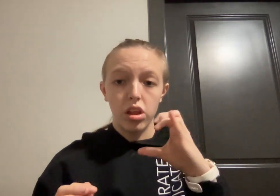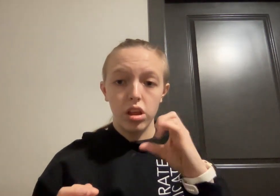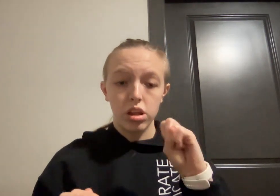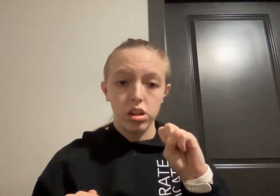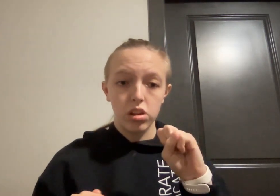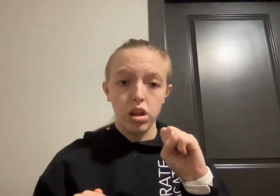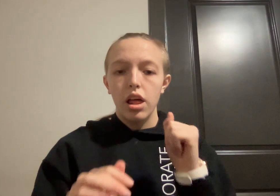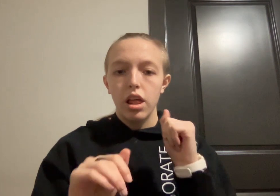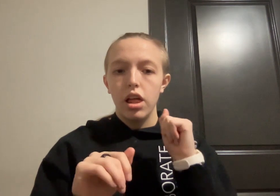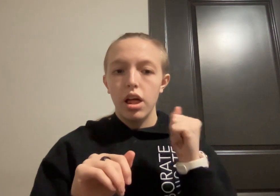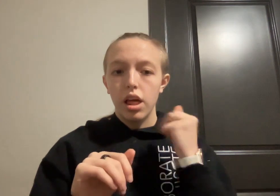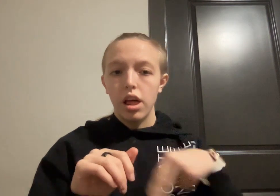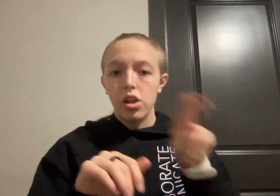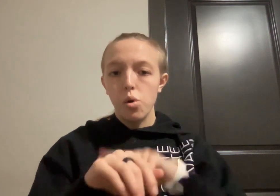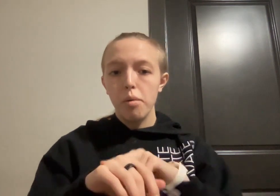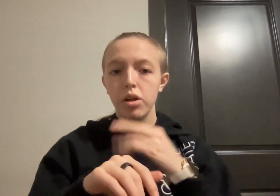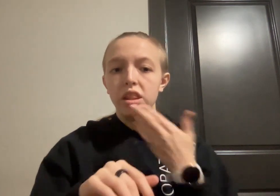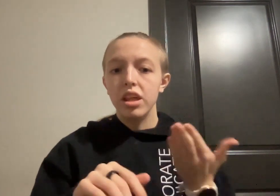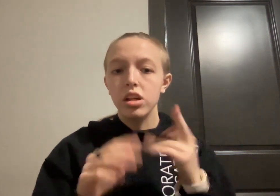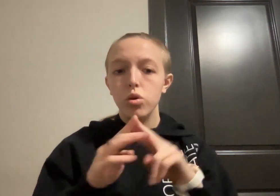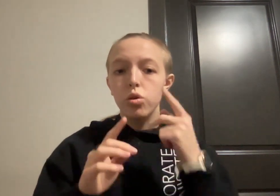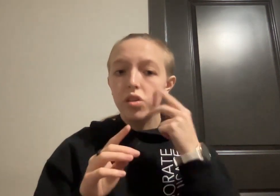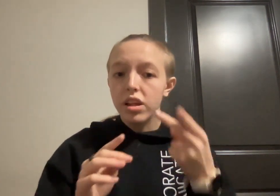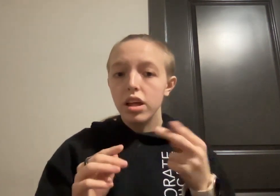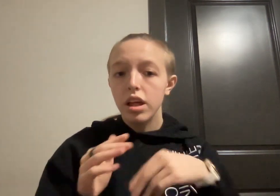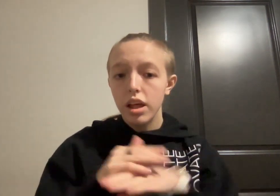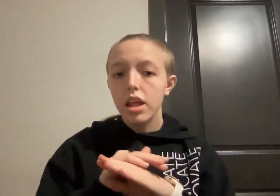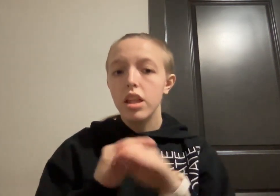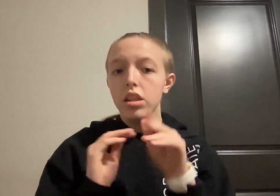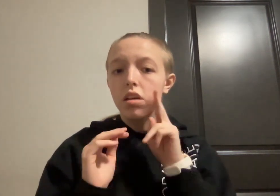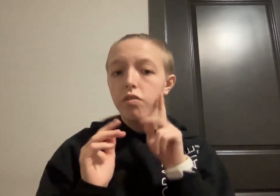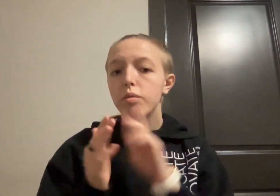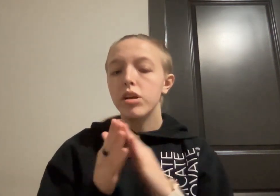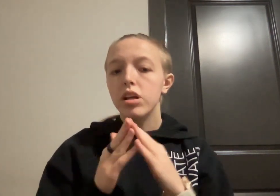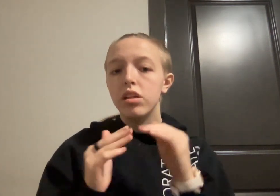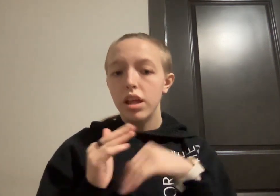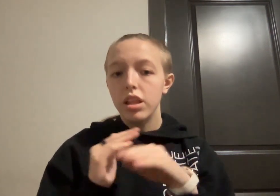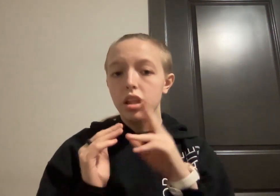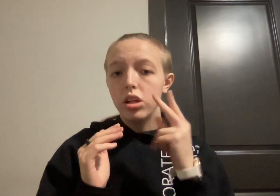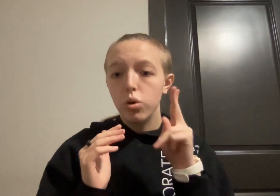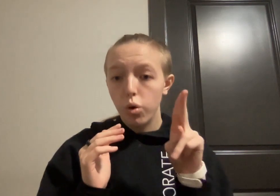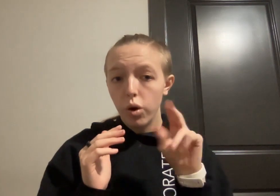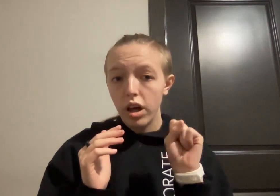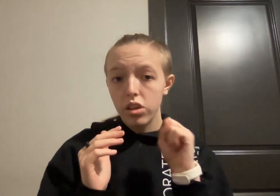a normal thing to see in deaf communities in the US are deaf dinners where